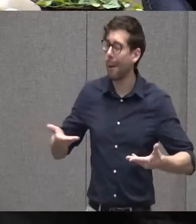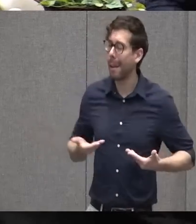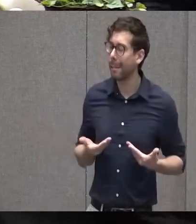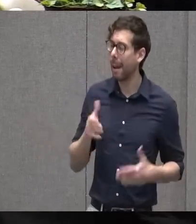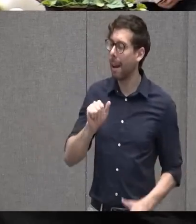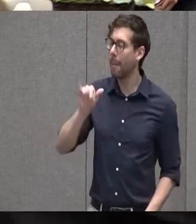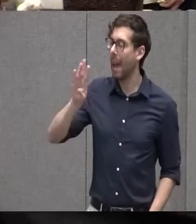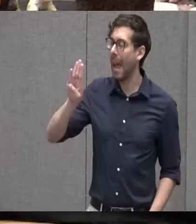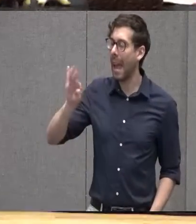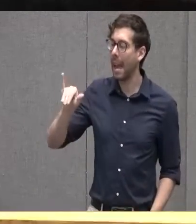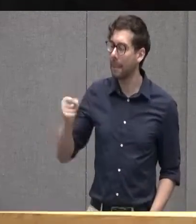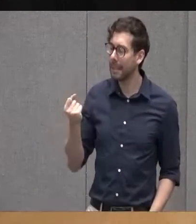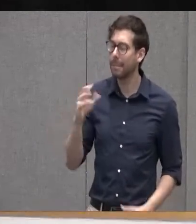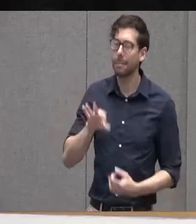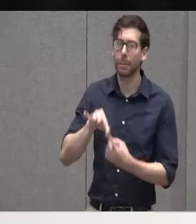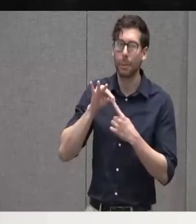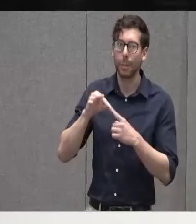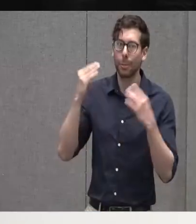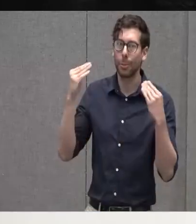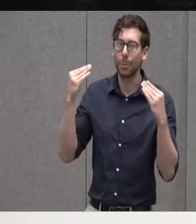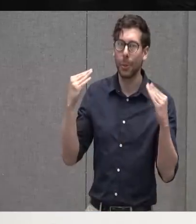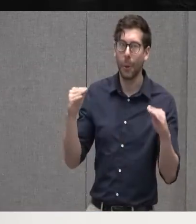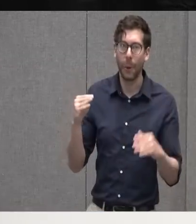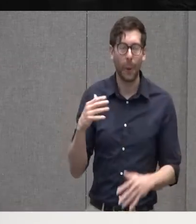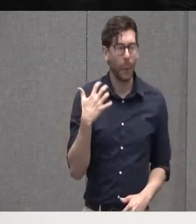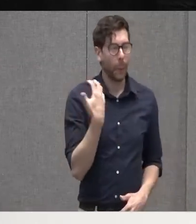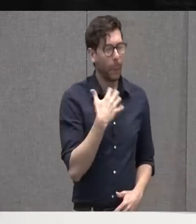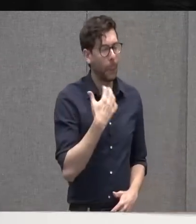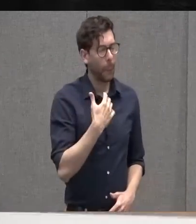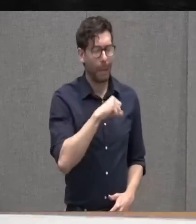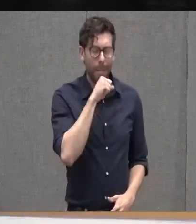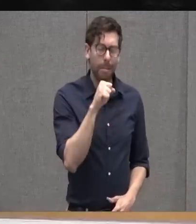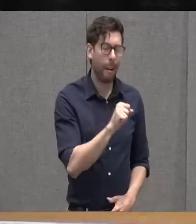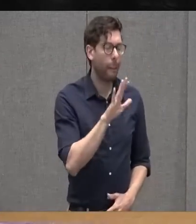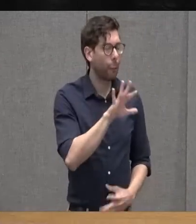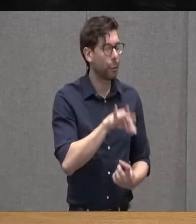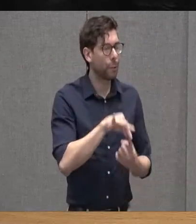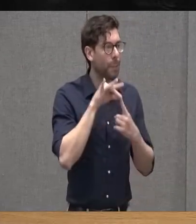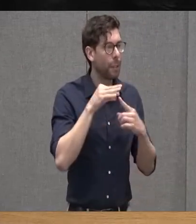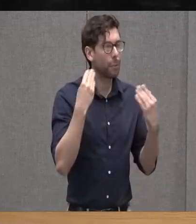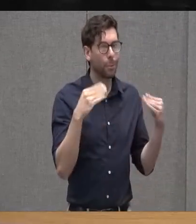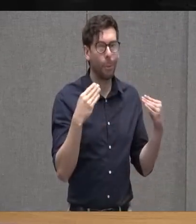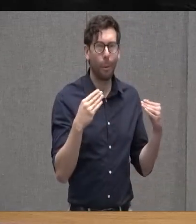I love this special store. - Yes. I just wanna tell you that